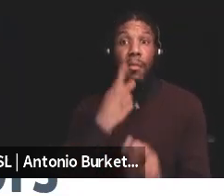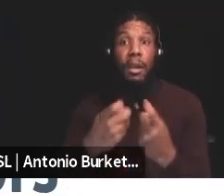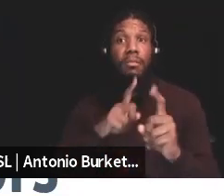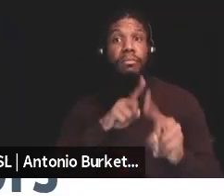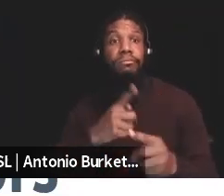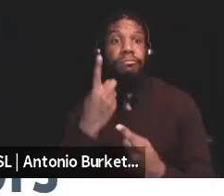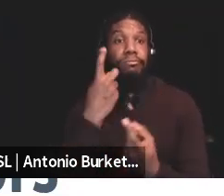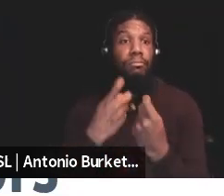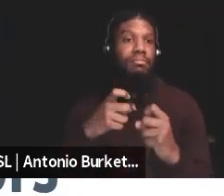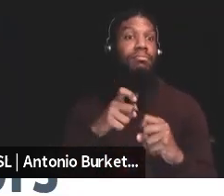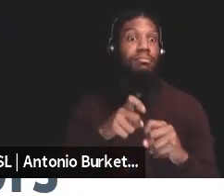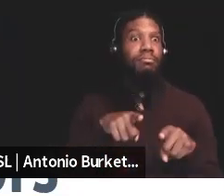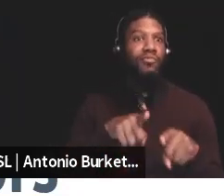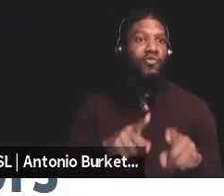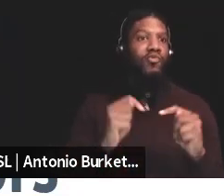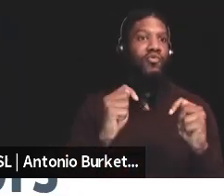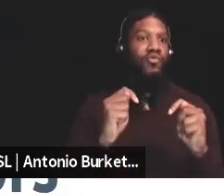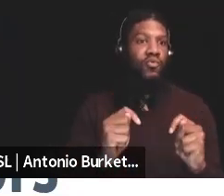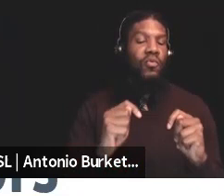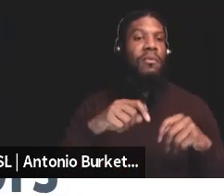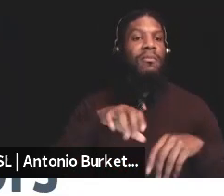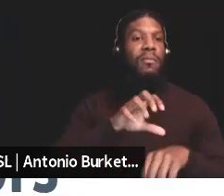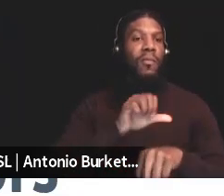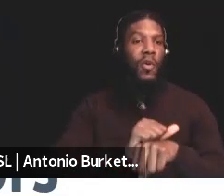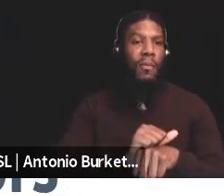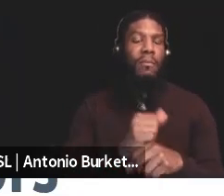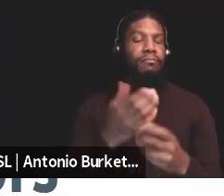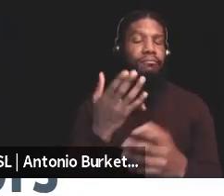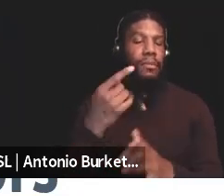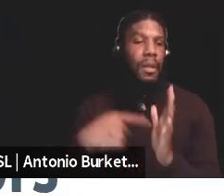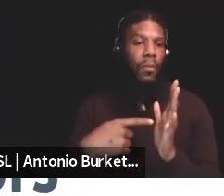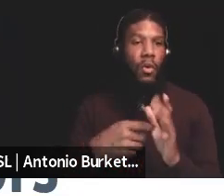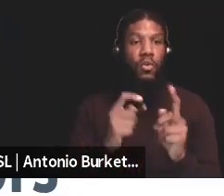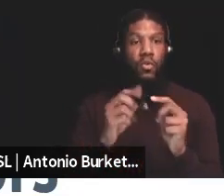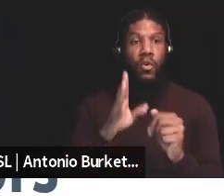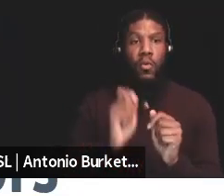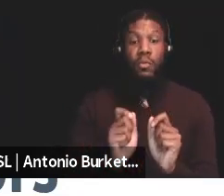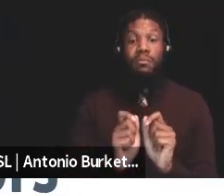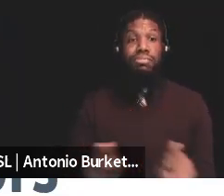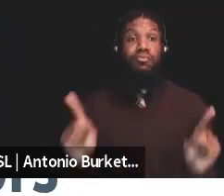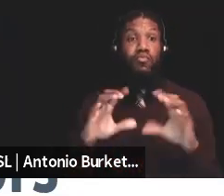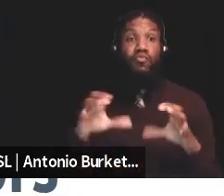tutoring appointments. Tutors will write a message to the whole group, and anyone who's working and